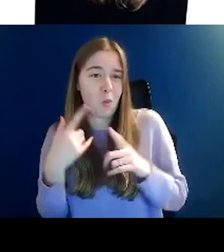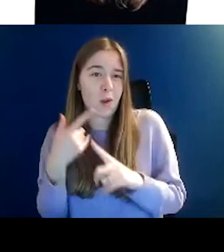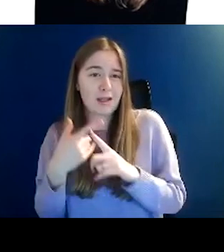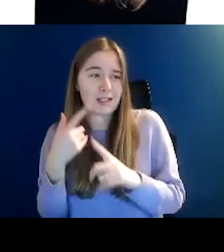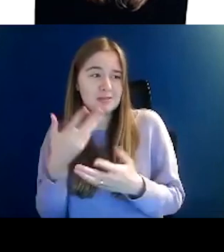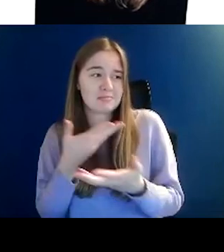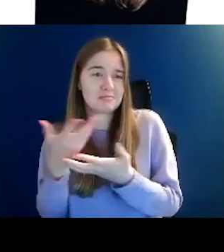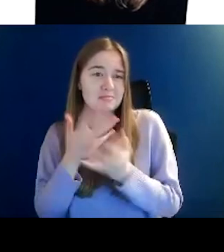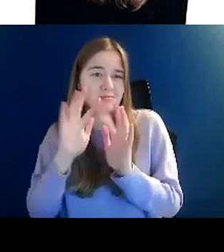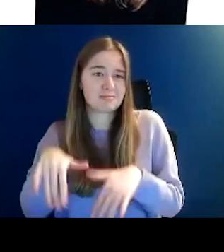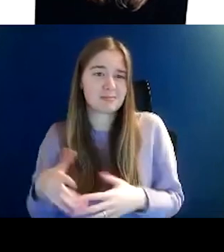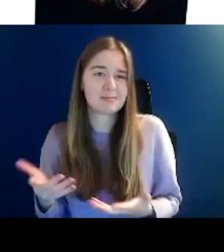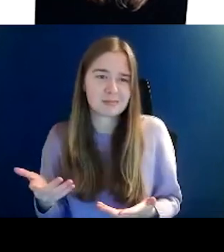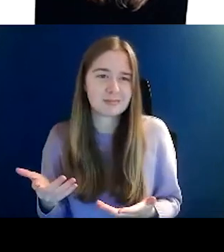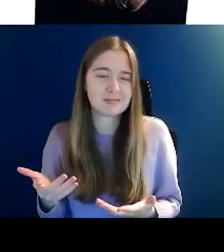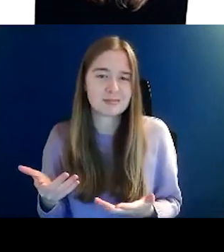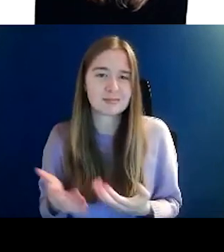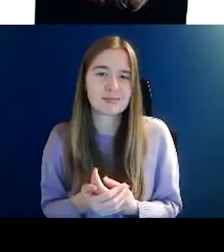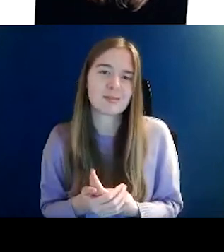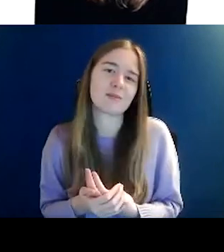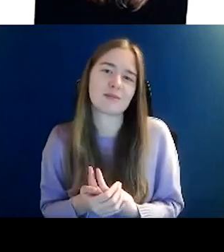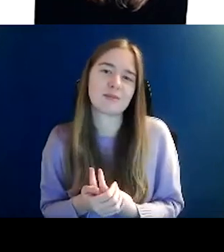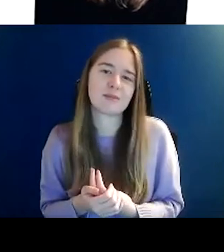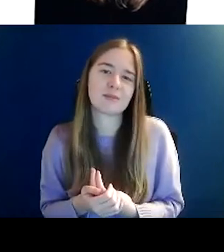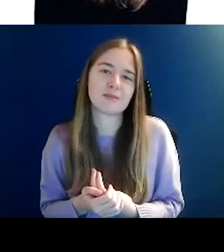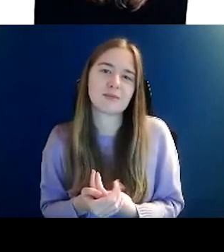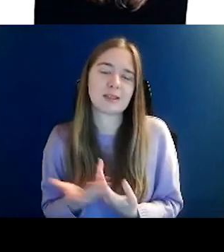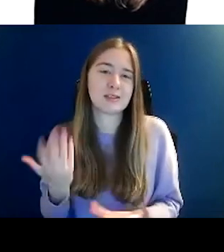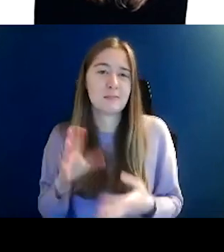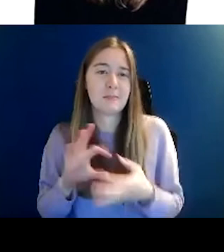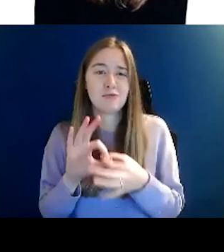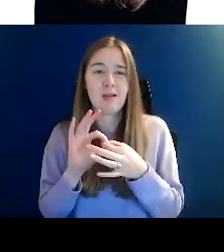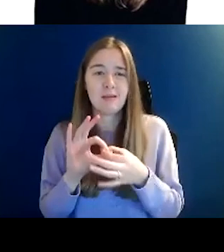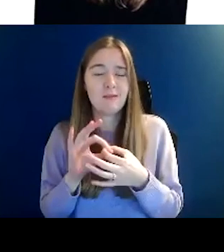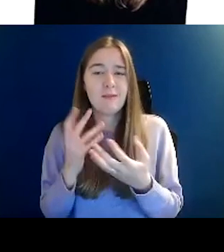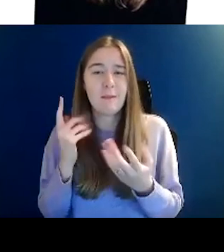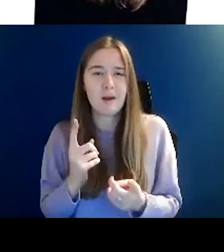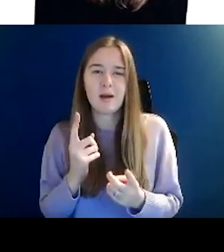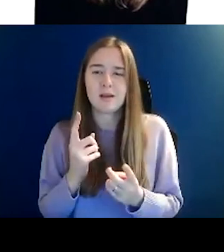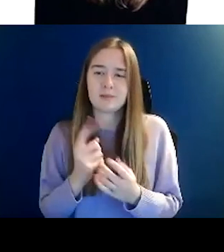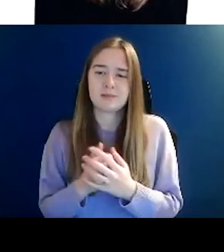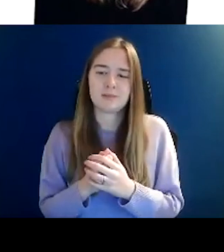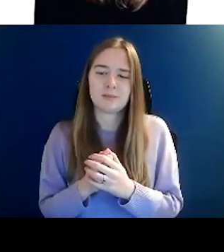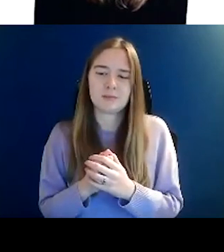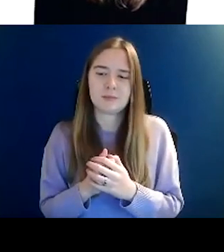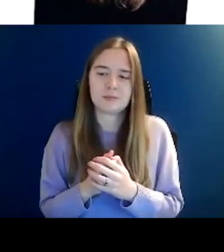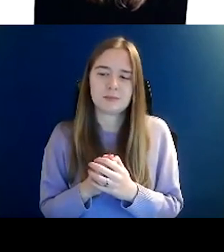and it's seeking endorsement of something which is already relatively fixed. But I think one of the really gratifying things